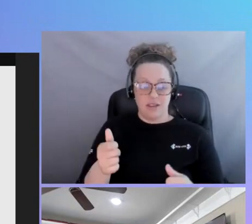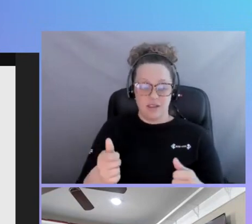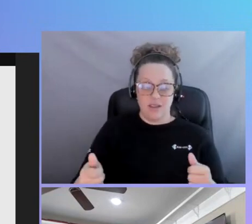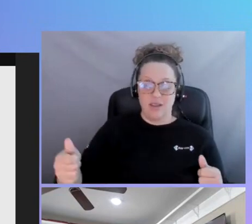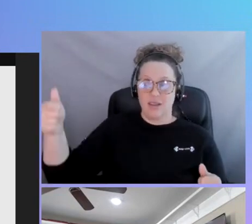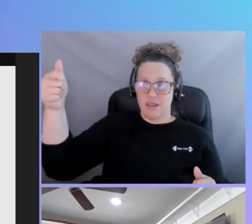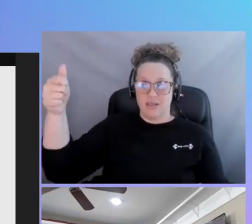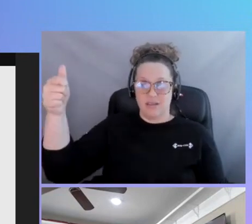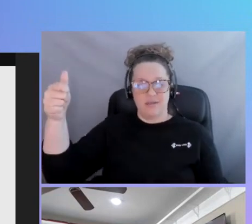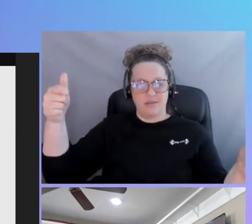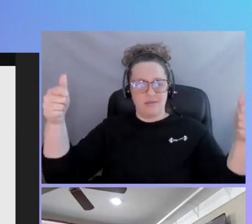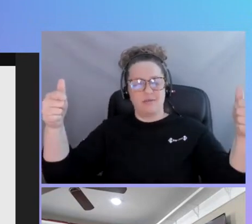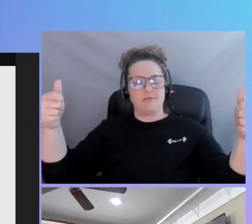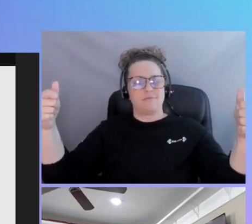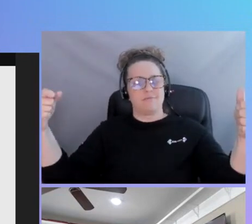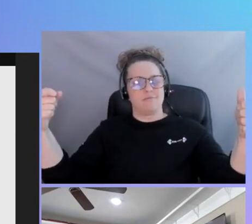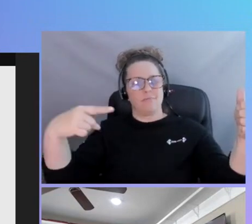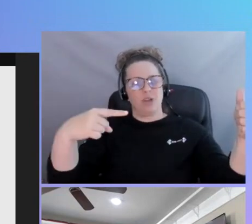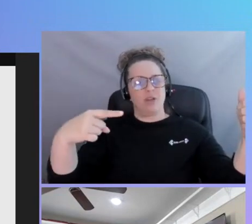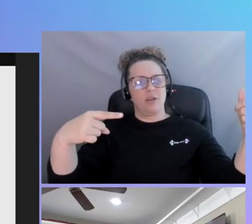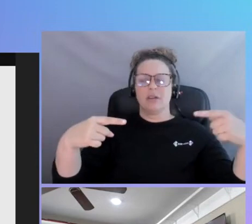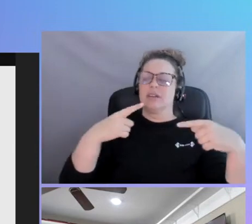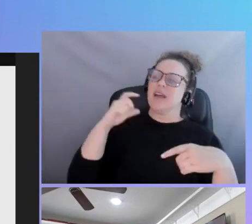going to say, sure, talk to so and so. Who can get me? Get them